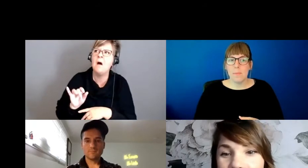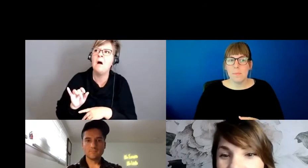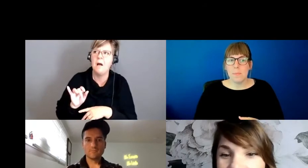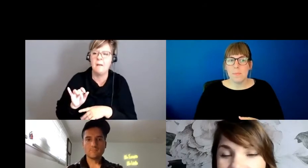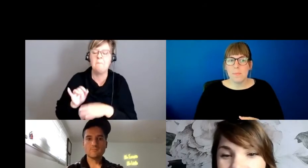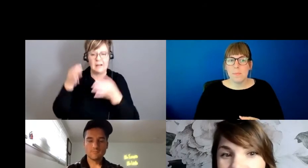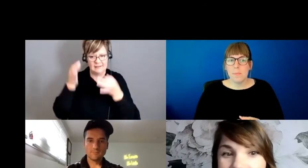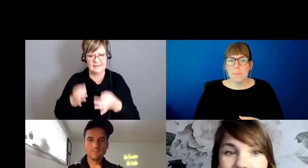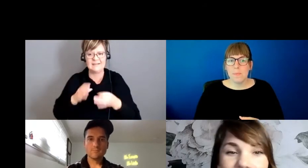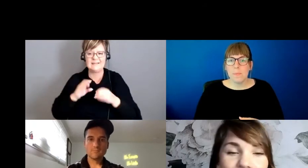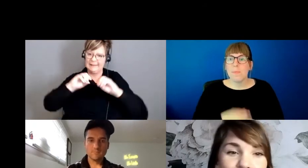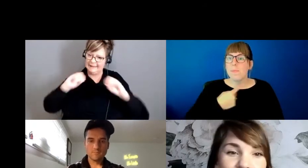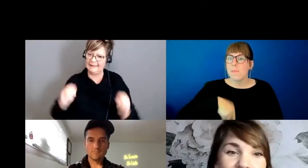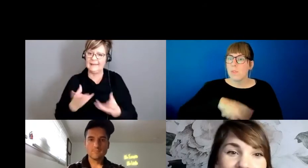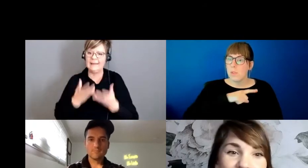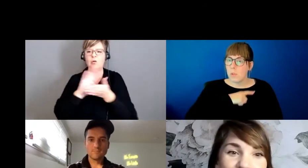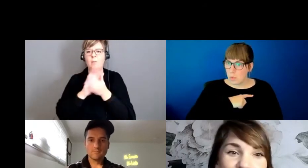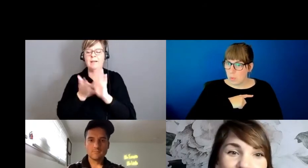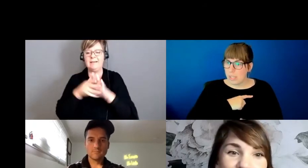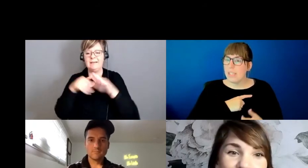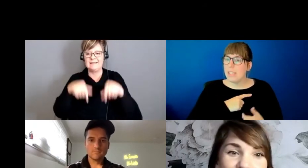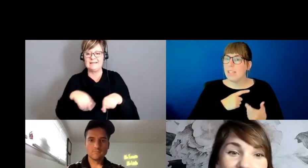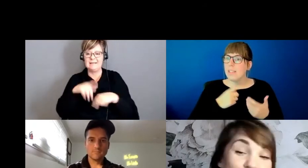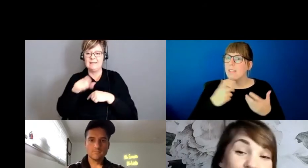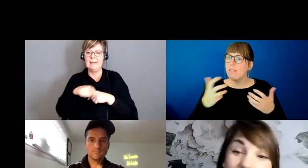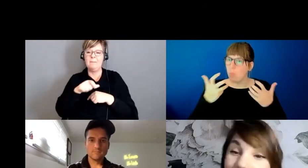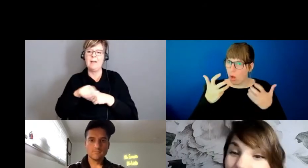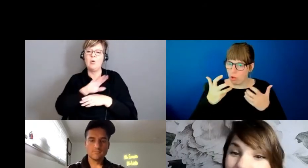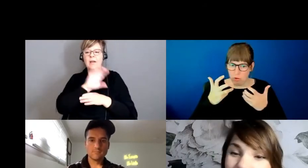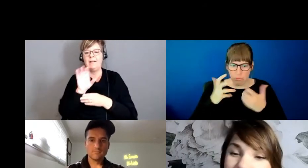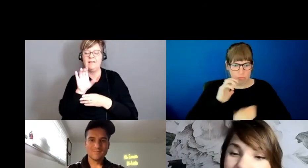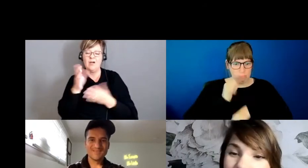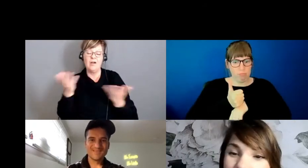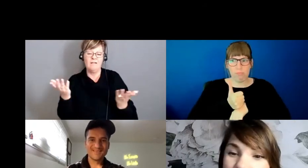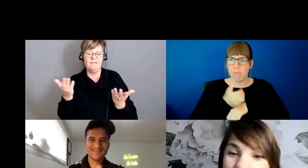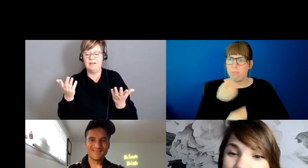WANTED TO GET SOME INSPIRATION. FRANCE WANTED TO CREATE HER OWN DANCE COMPANY IN QUEBEC,